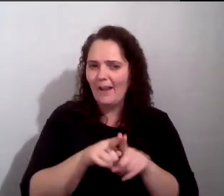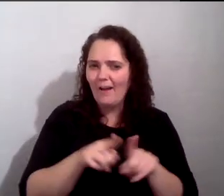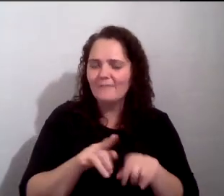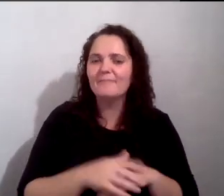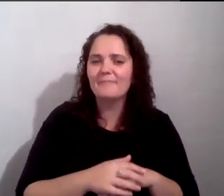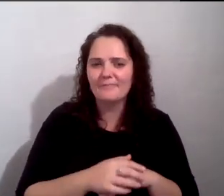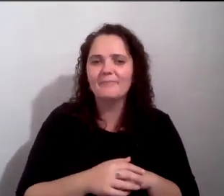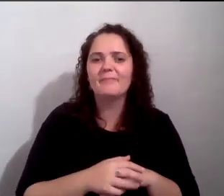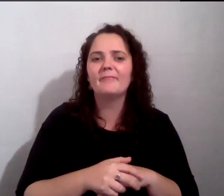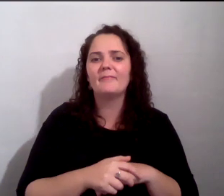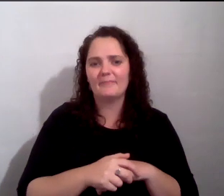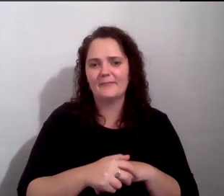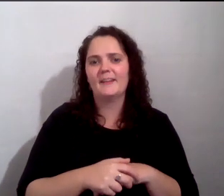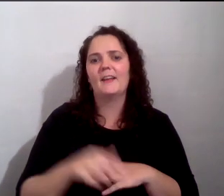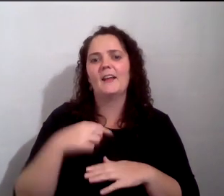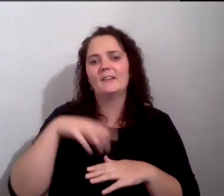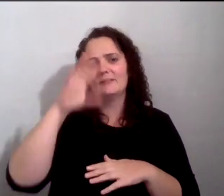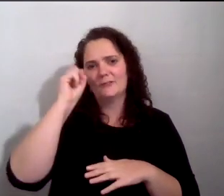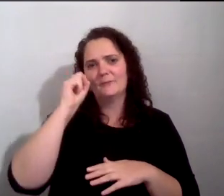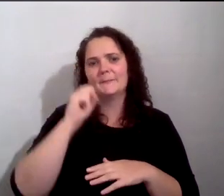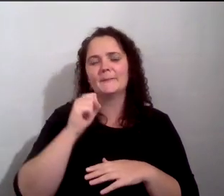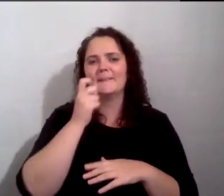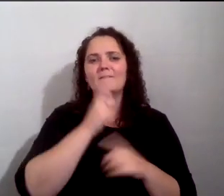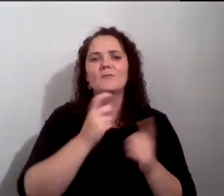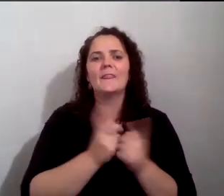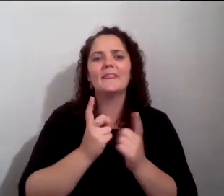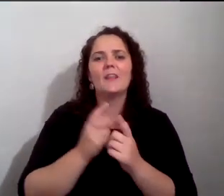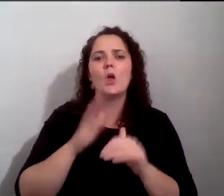include some things about her that stood out as her time